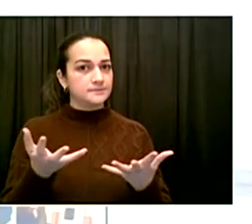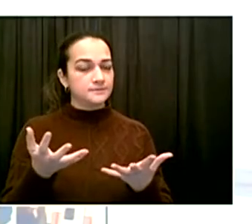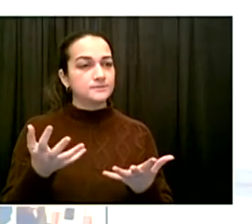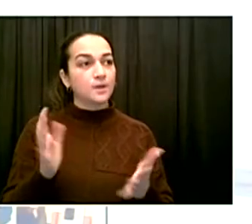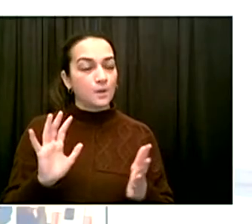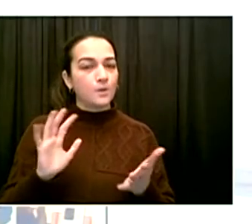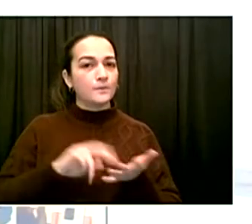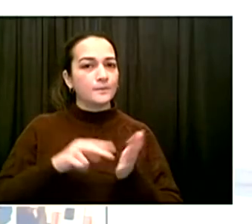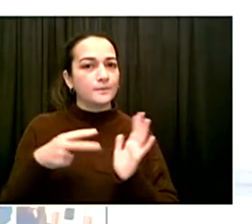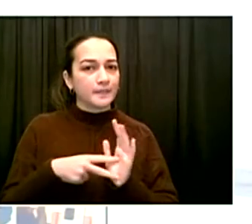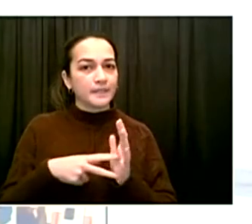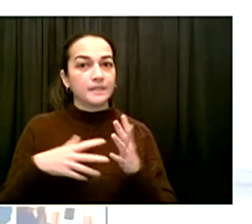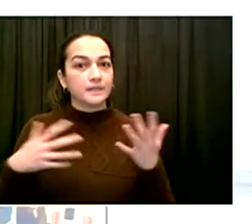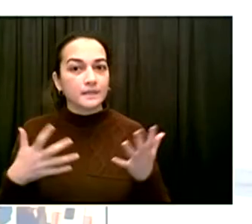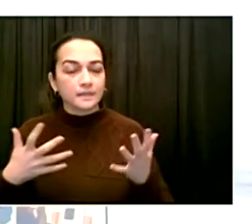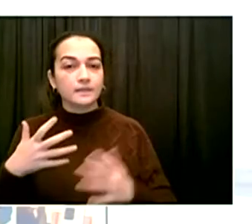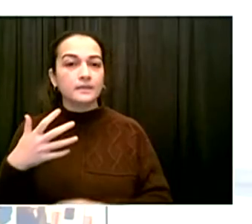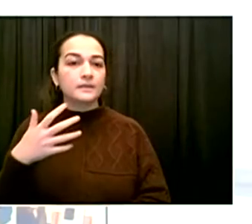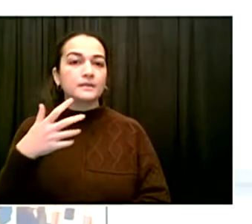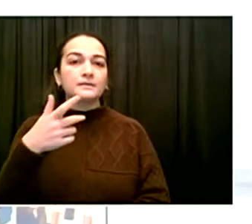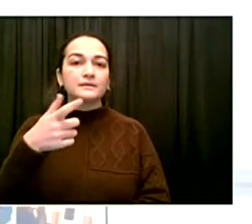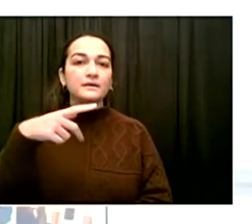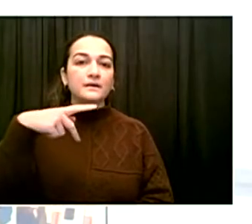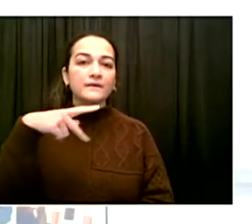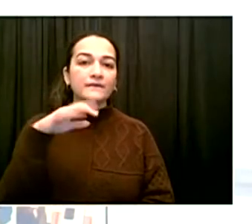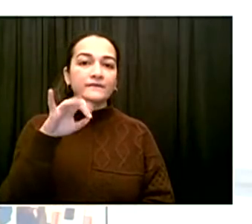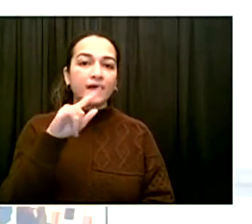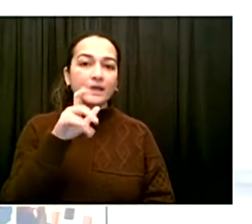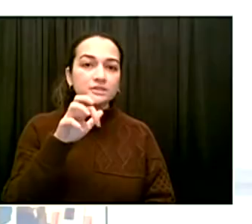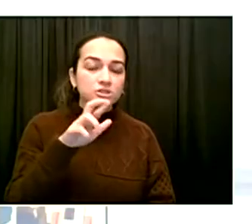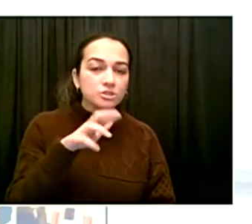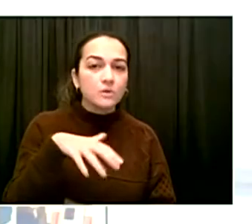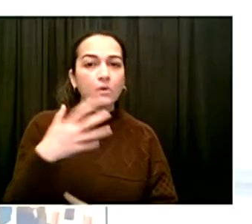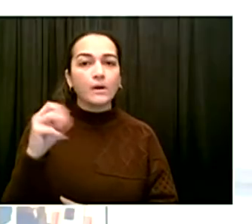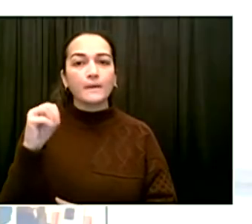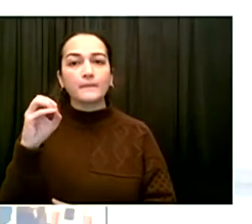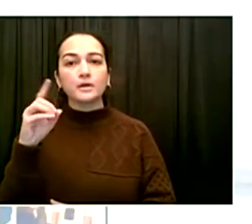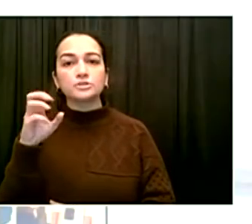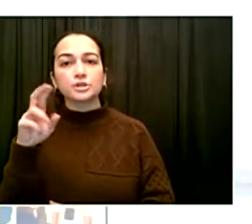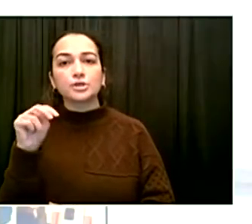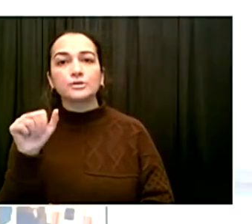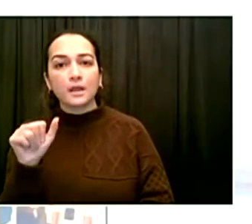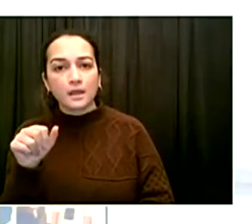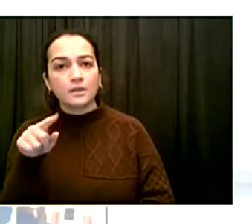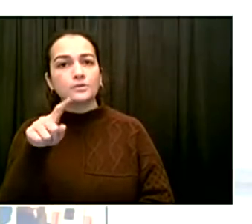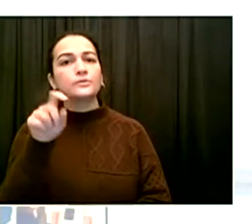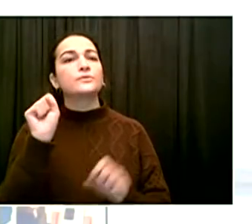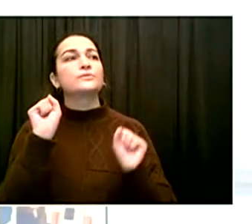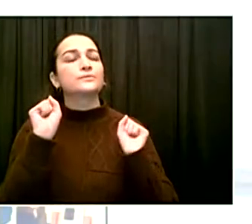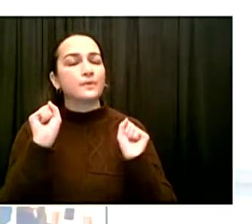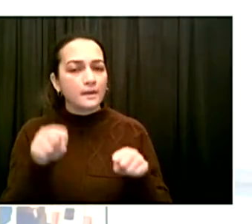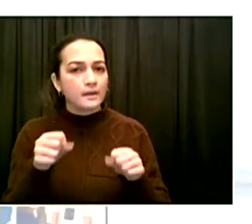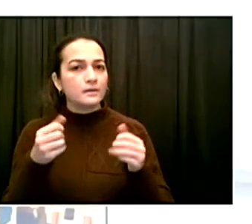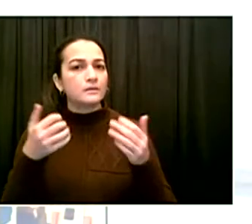OMICRON WAKE. BOOSTERS SHORED UP THE PROTECTION.